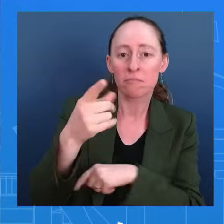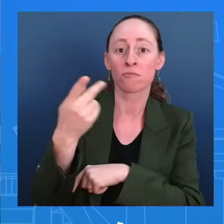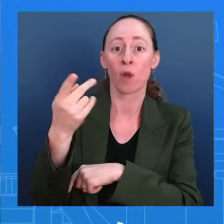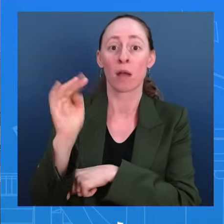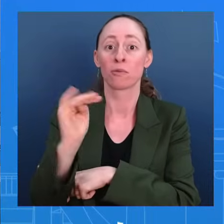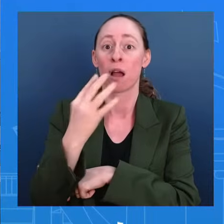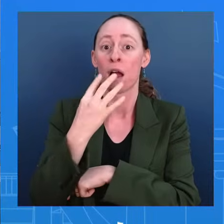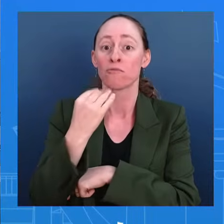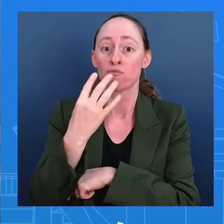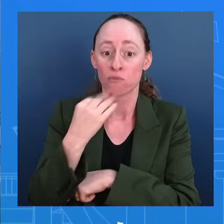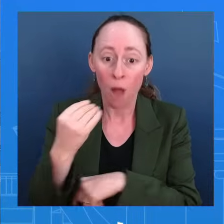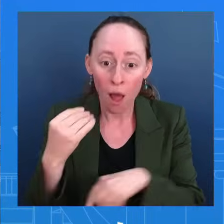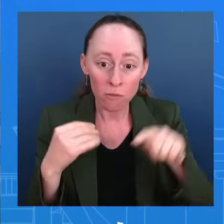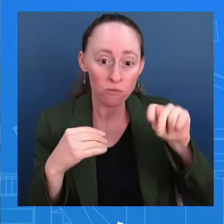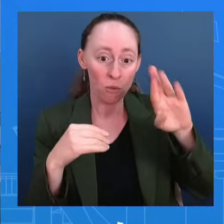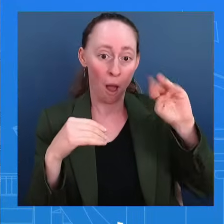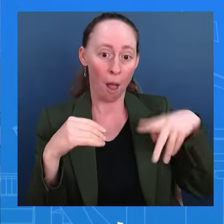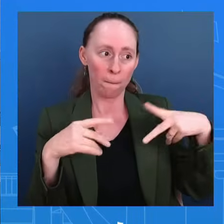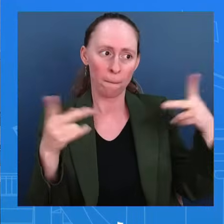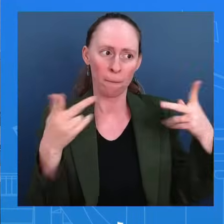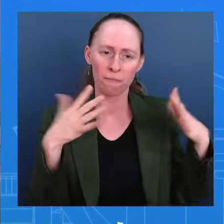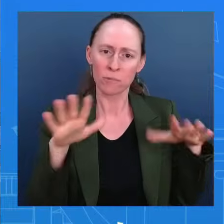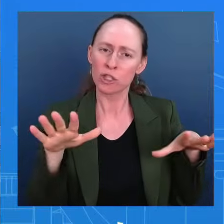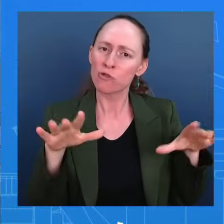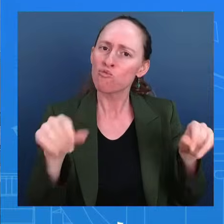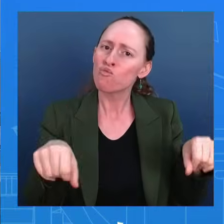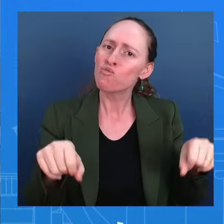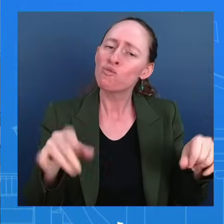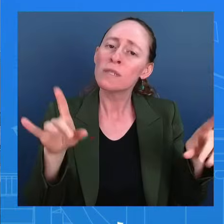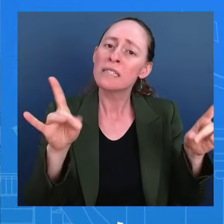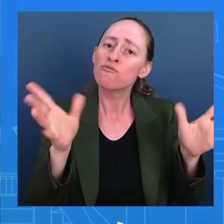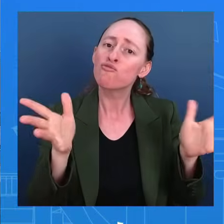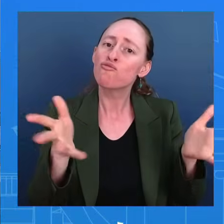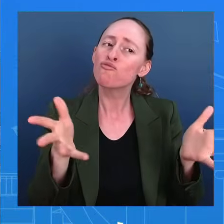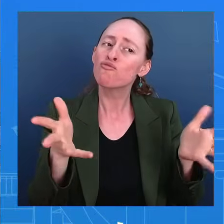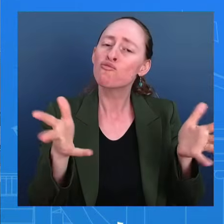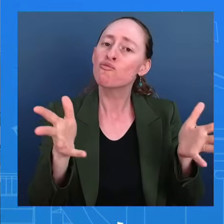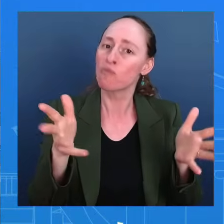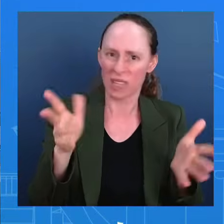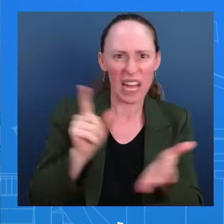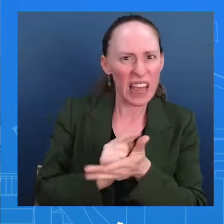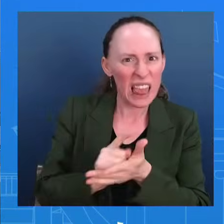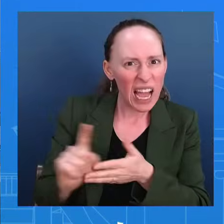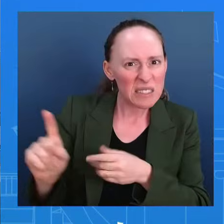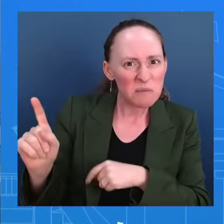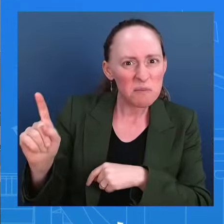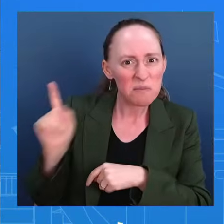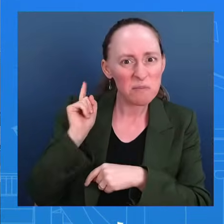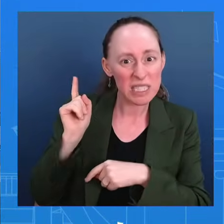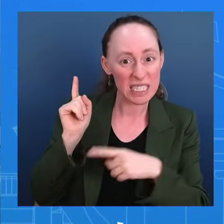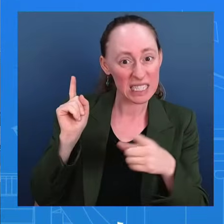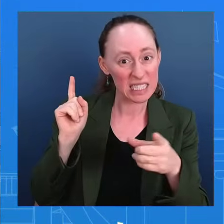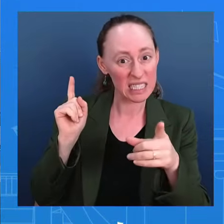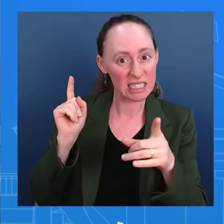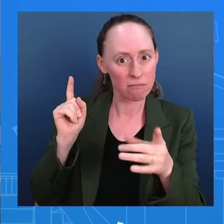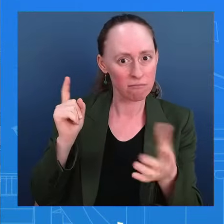Was the White House informed of that call ahead of time? And do you know the contents of that call? And just generally, are you comfortable